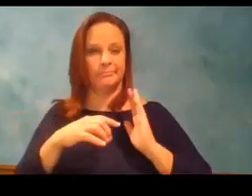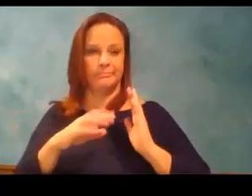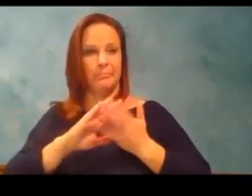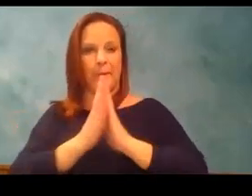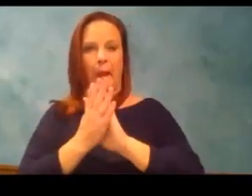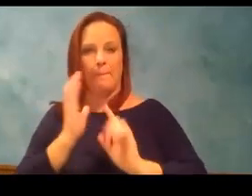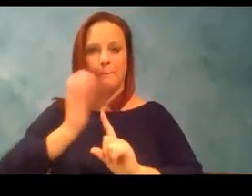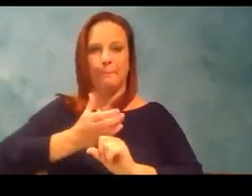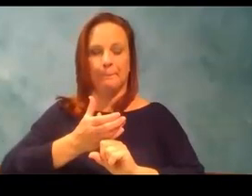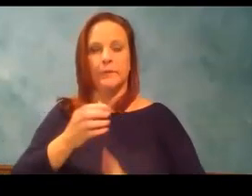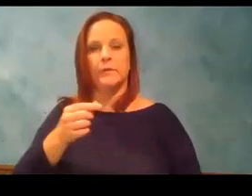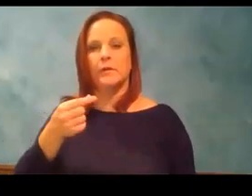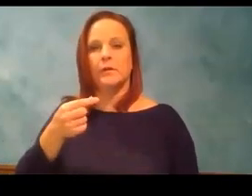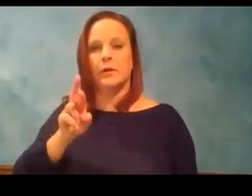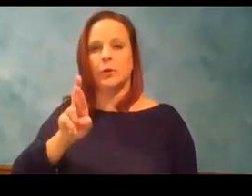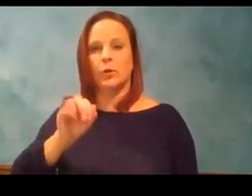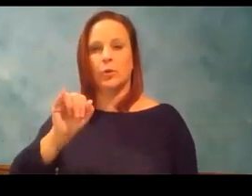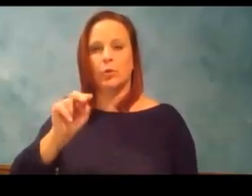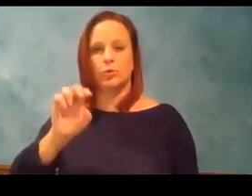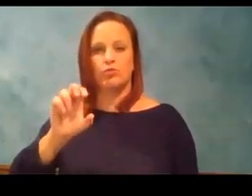Remember he was the Grinch?